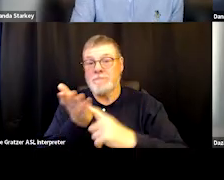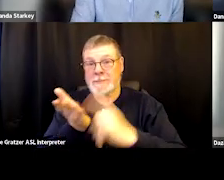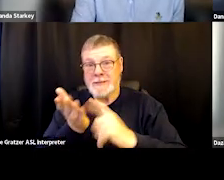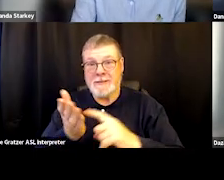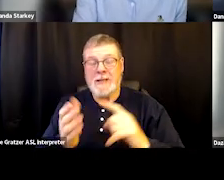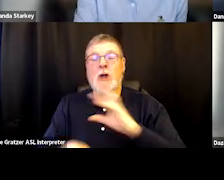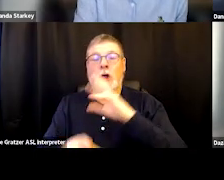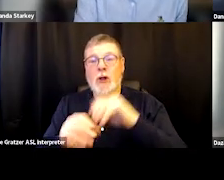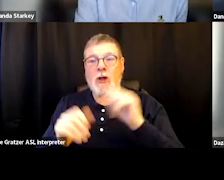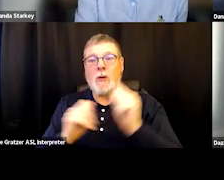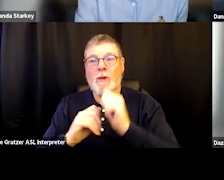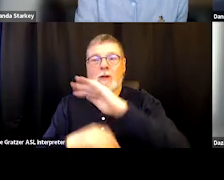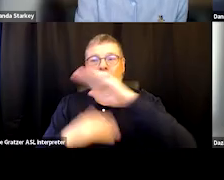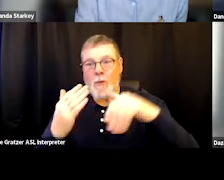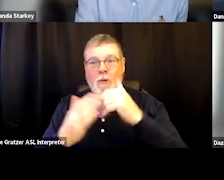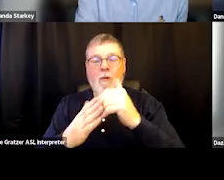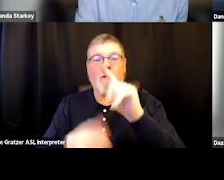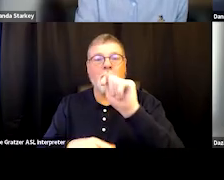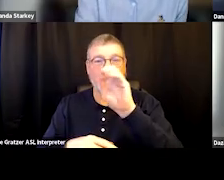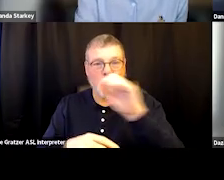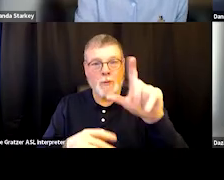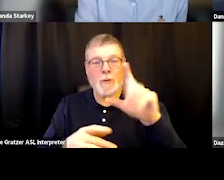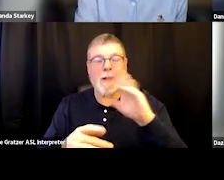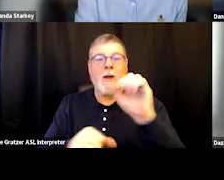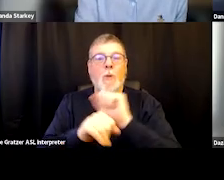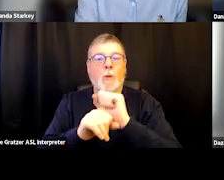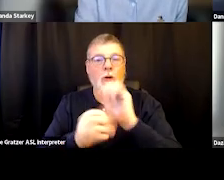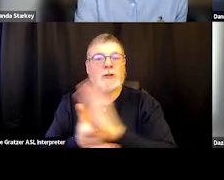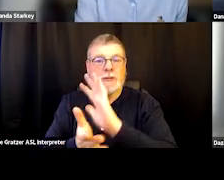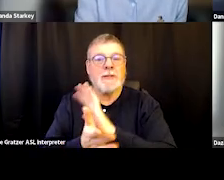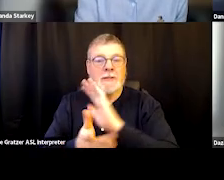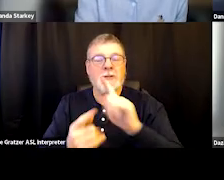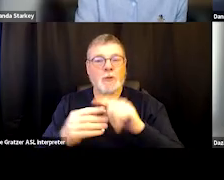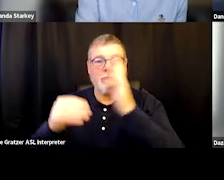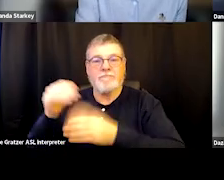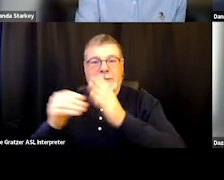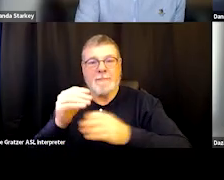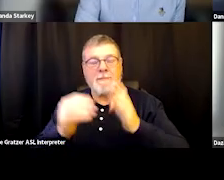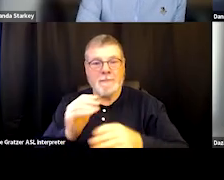along with all of the SOAR tools and worksheets needed to complete a SOAR-assisted application.